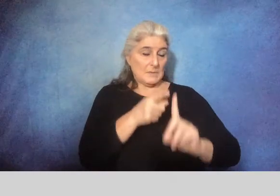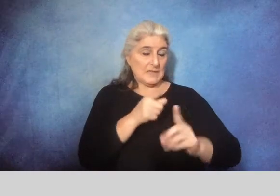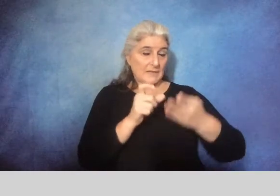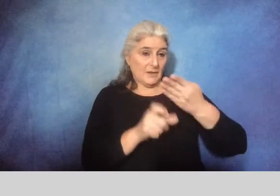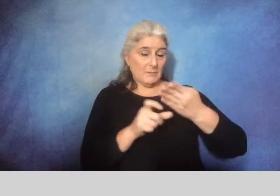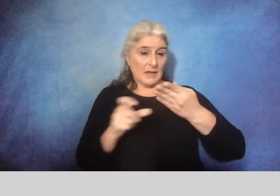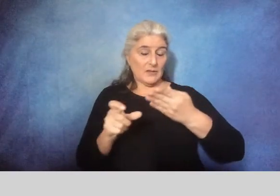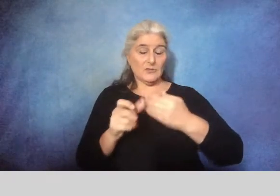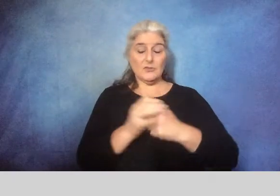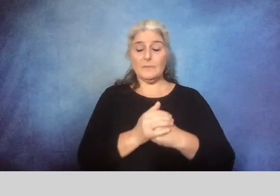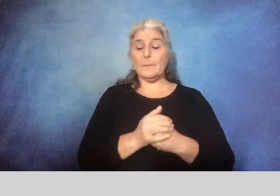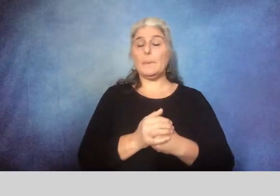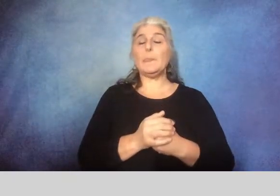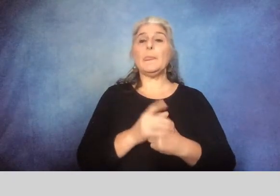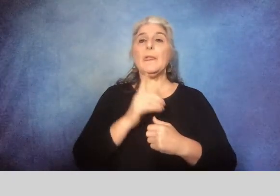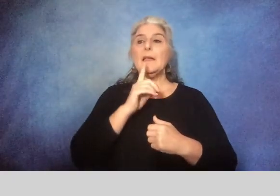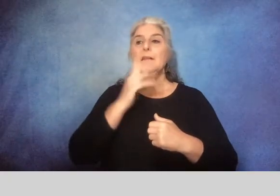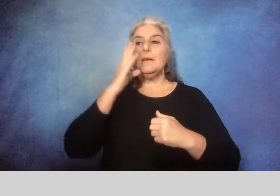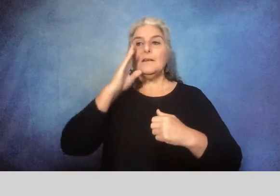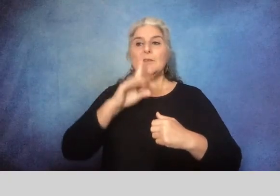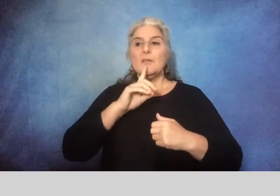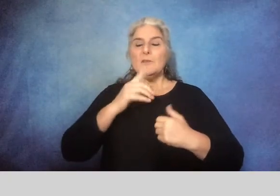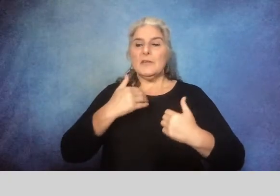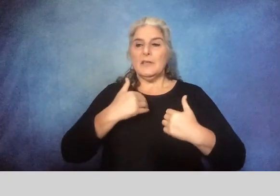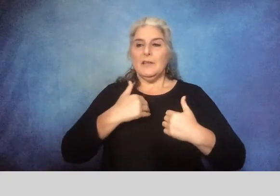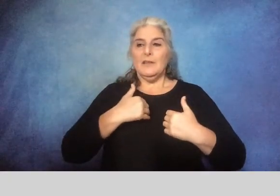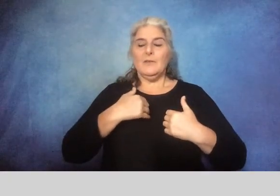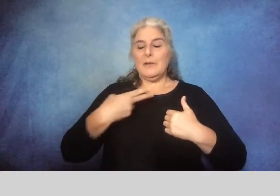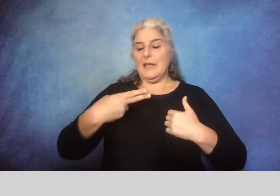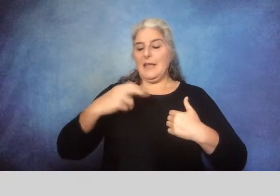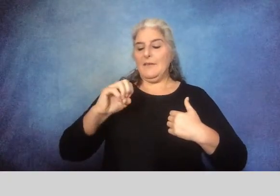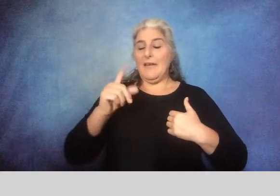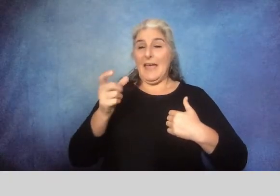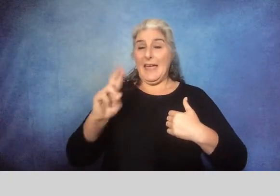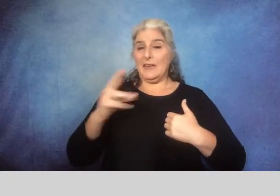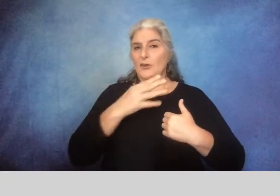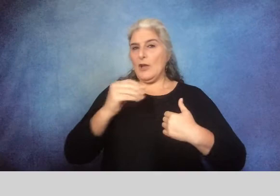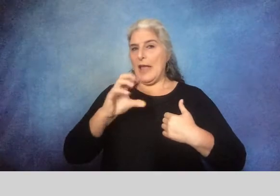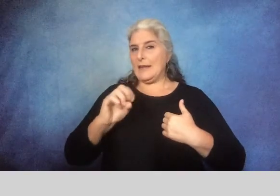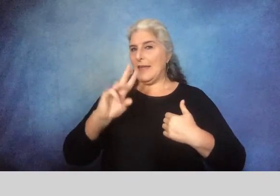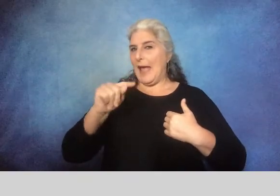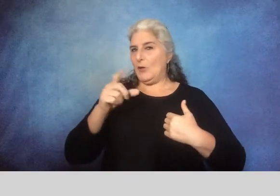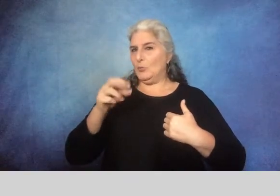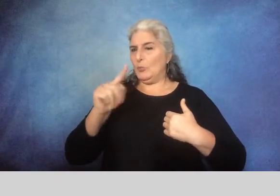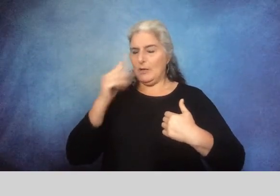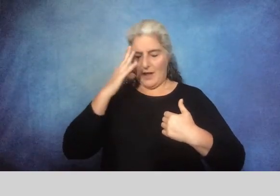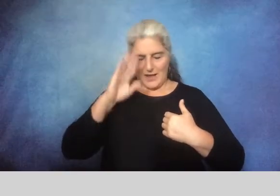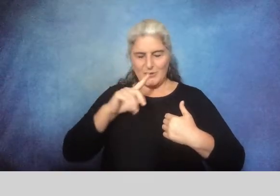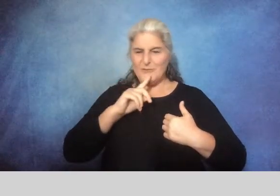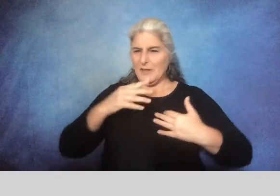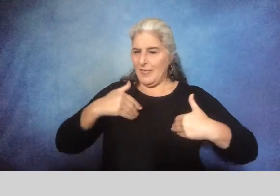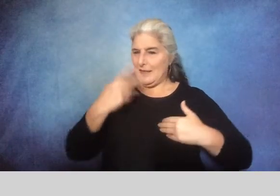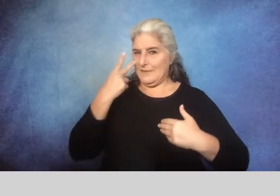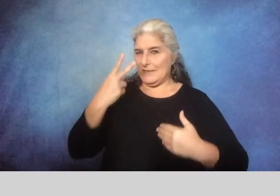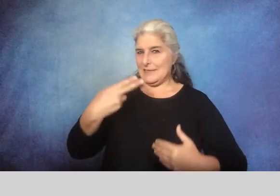Even though we are not using the header, like in here we are using it for the sake of explanation.